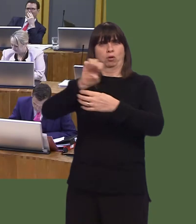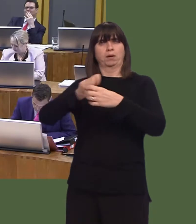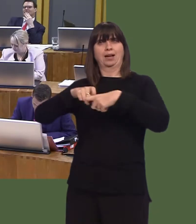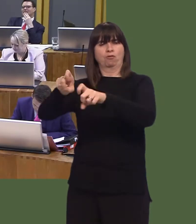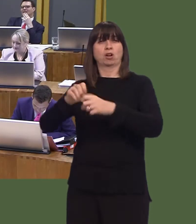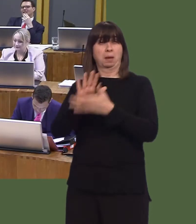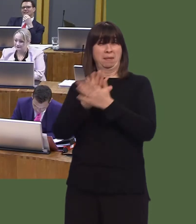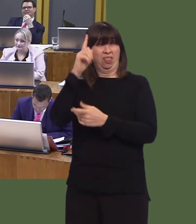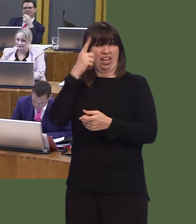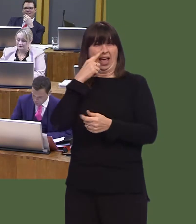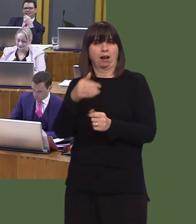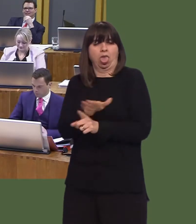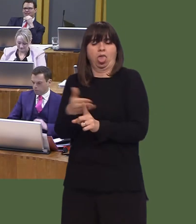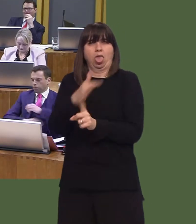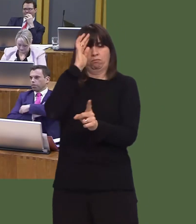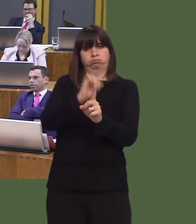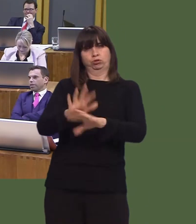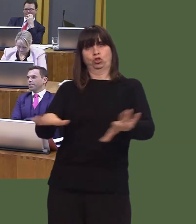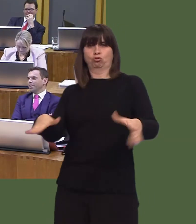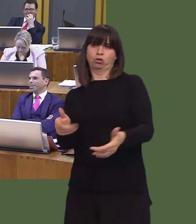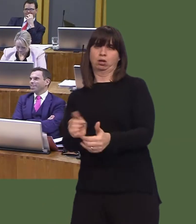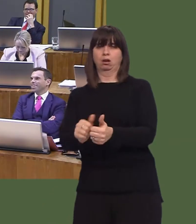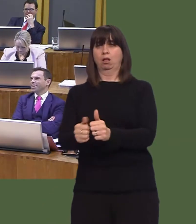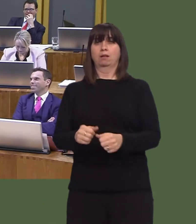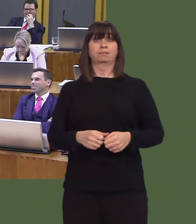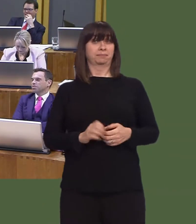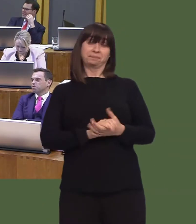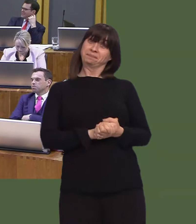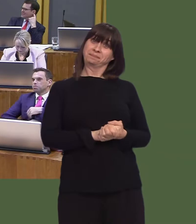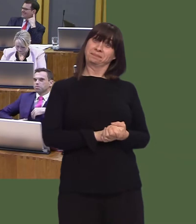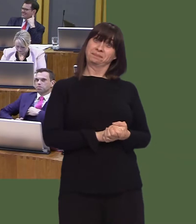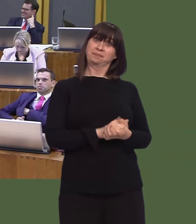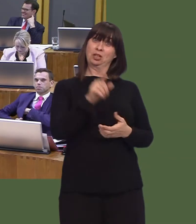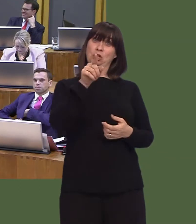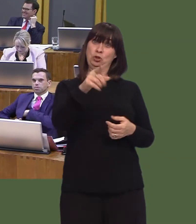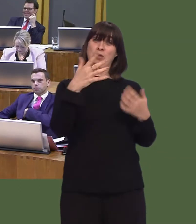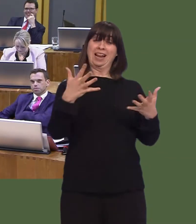Carwyn Jones AM: Let's see how many votes the leader of UKIP has managed to loseóthe